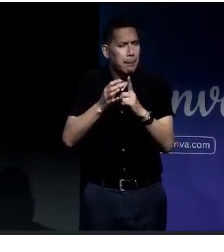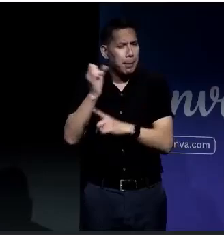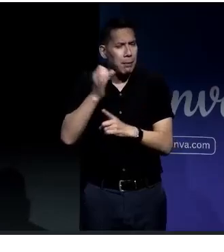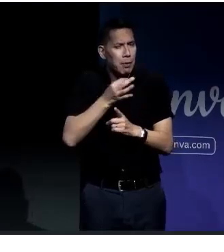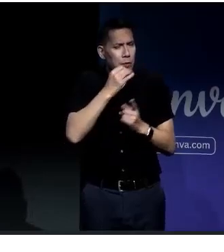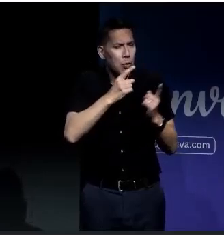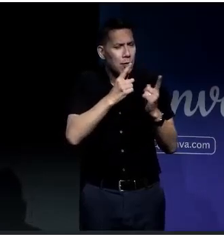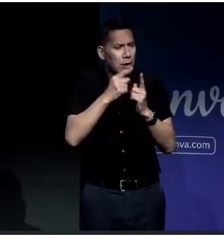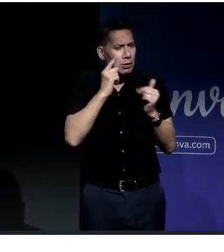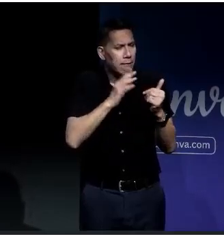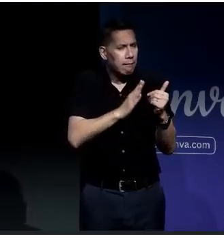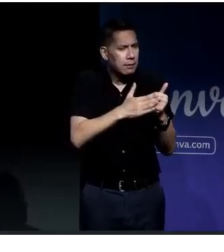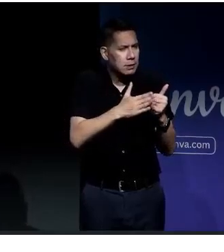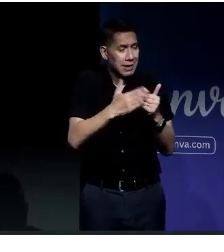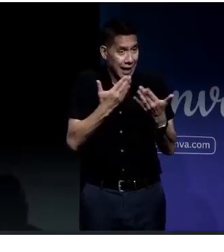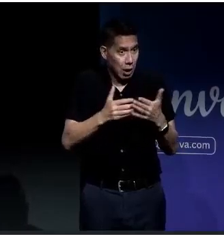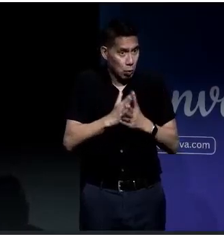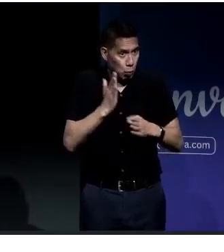work and then build on that over time.